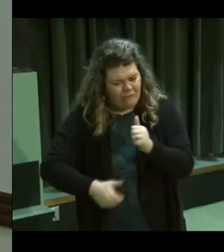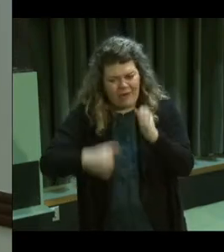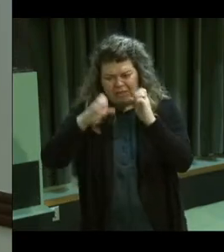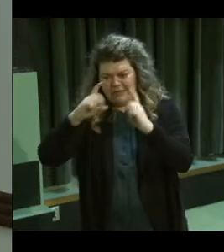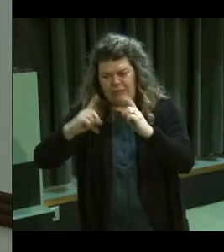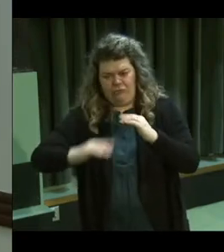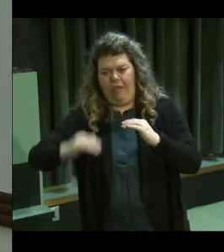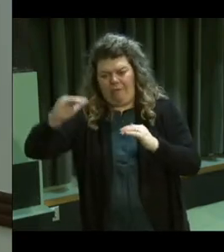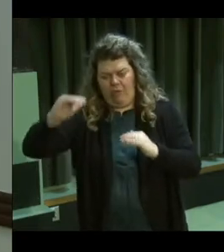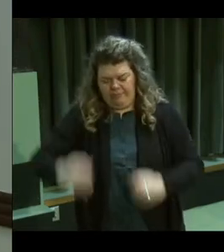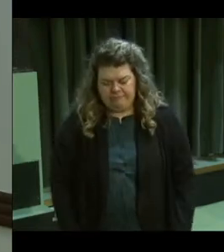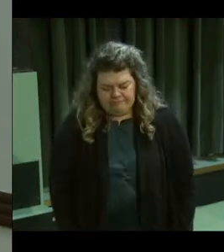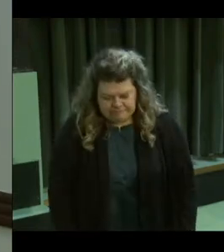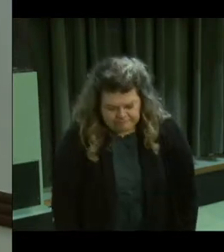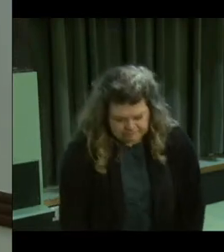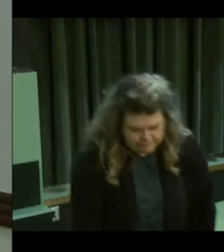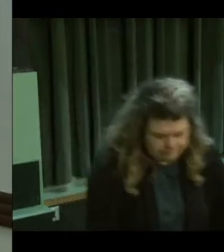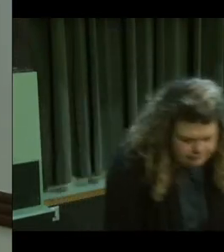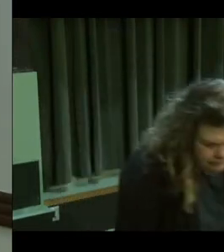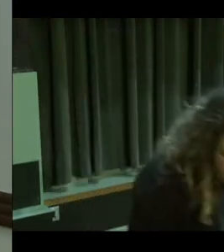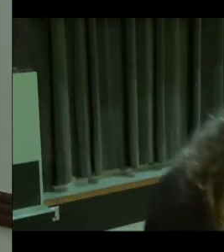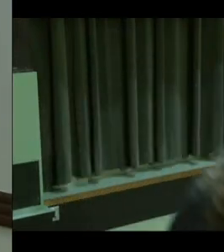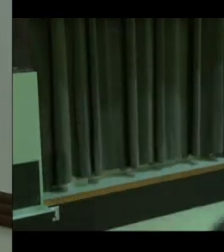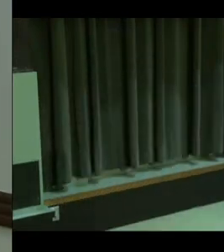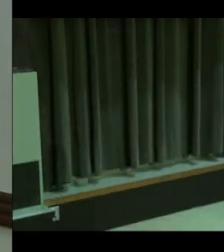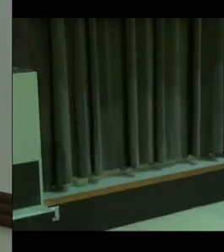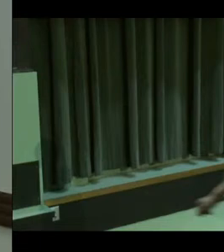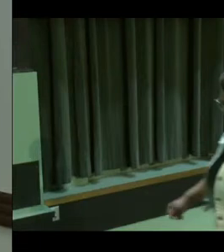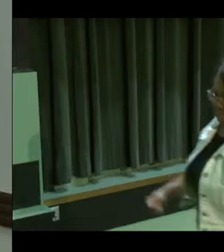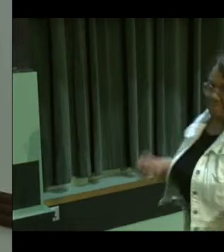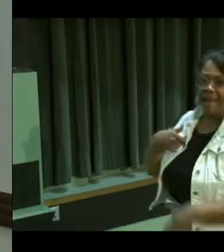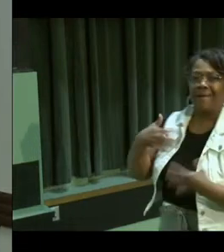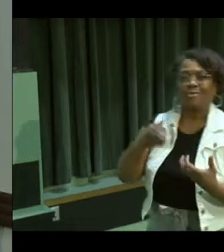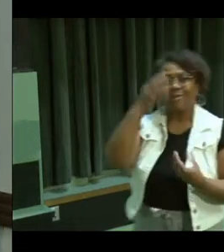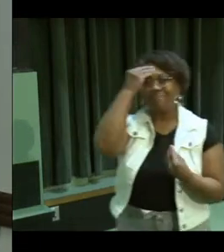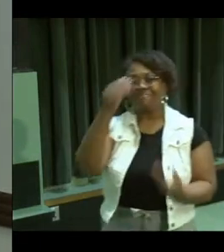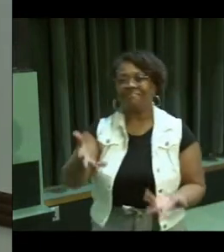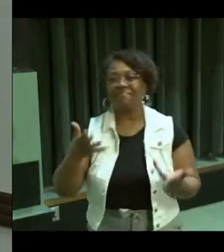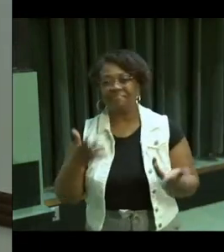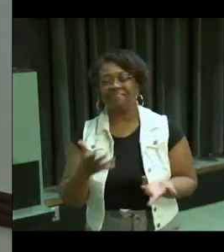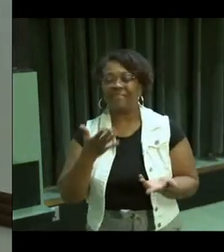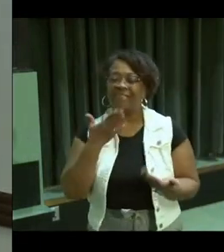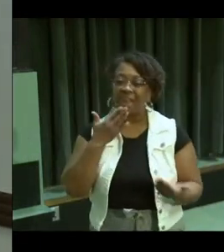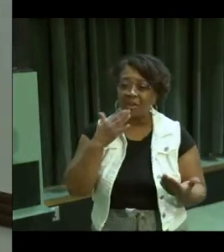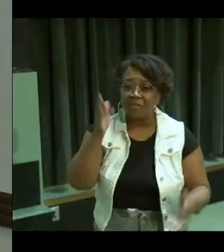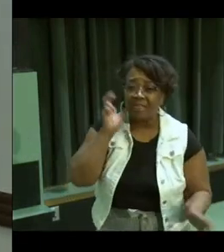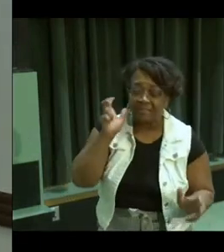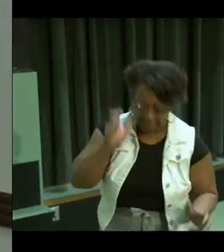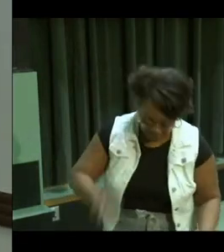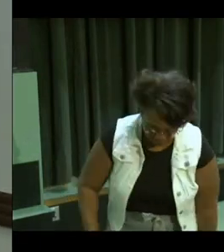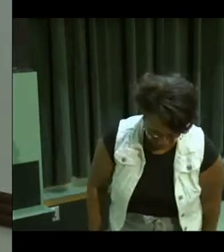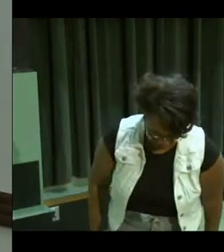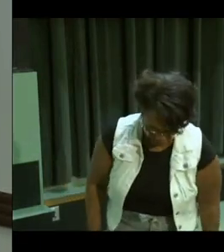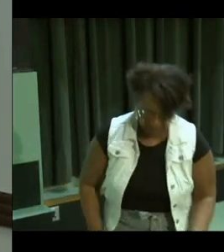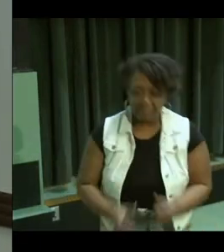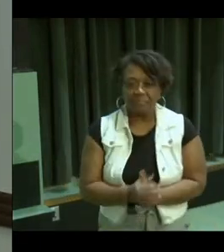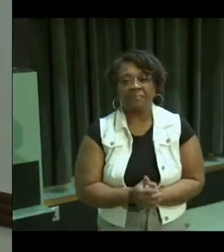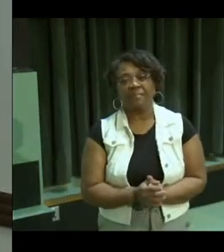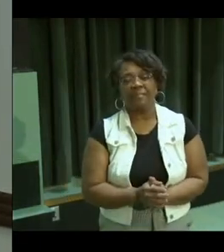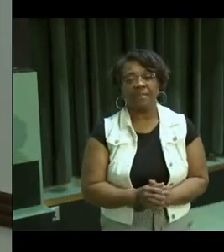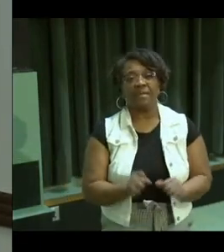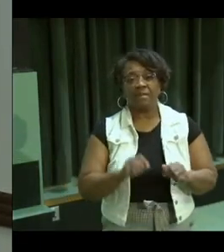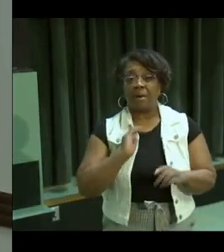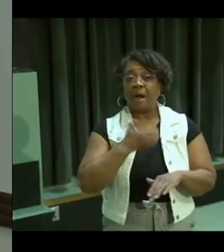educational level. I just wanted